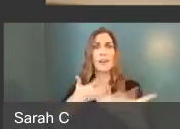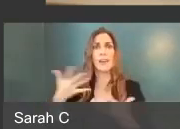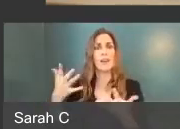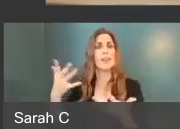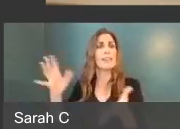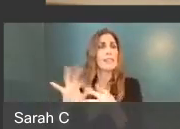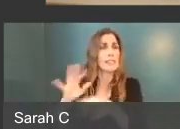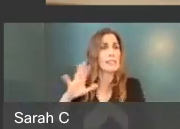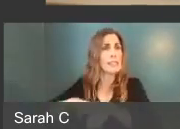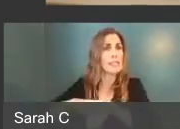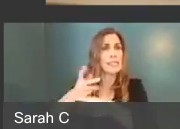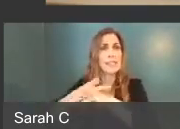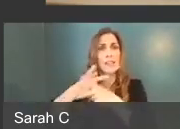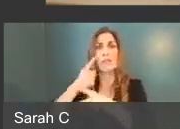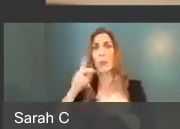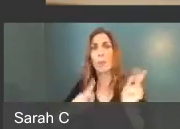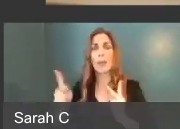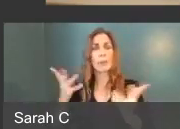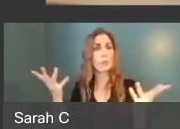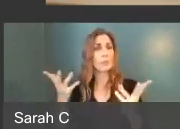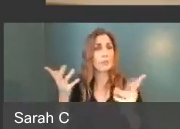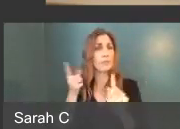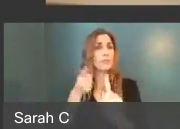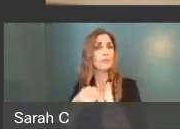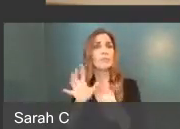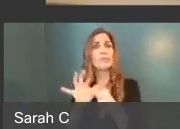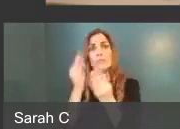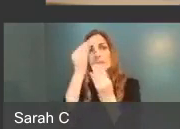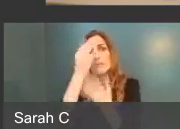for people, things, you know a message you'd like to put out there and what, if any, that you can